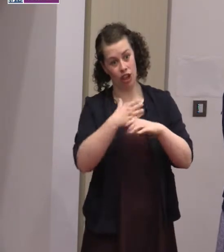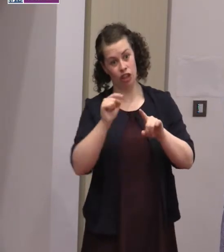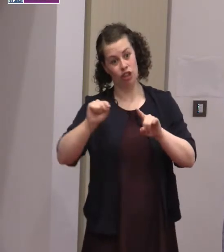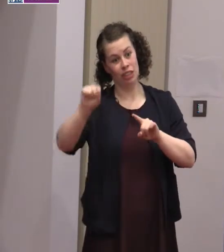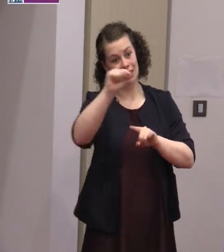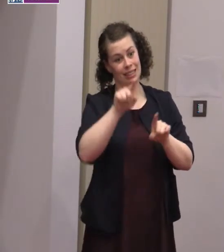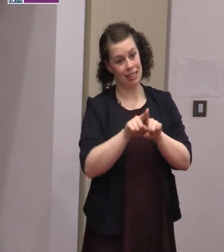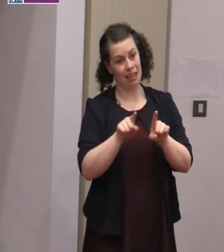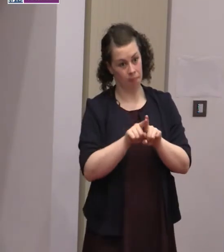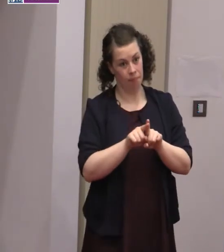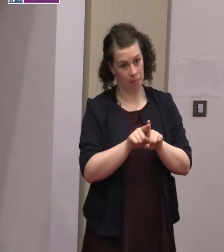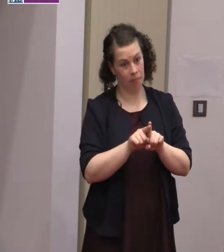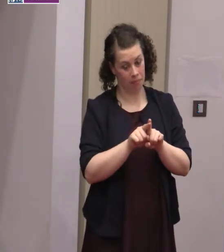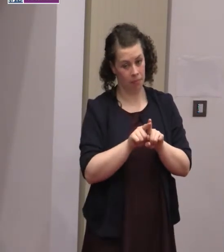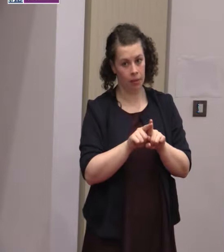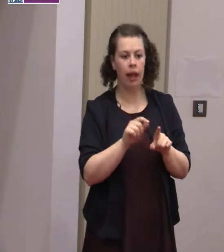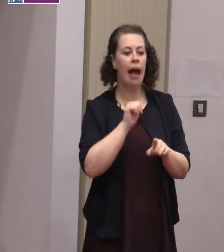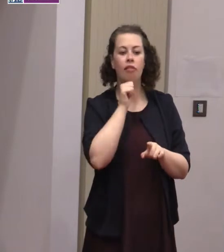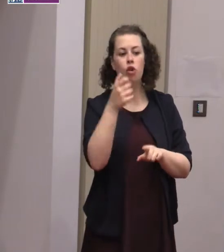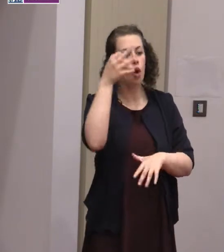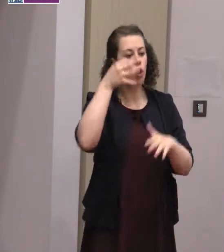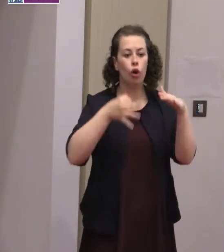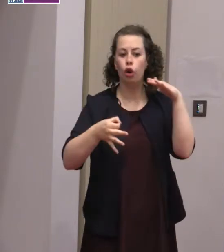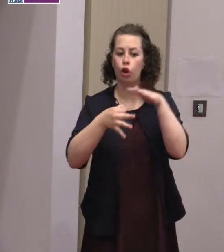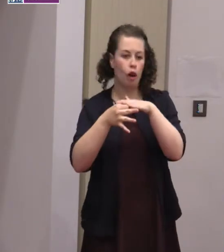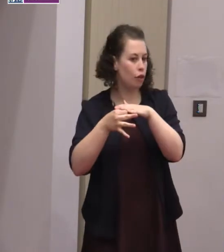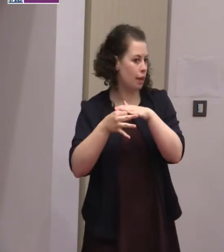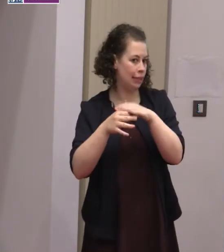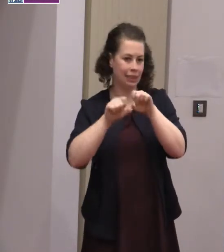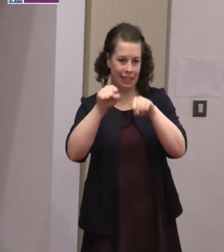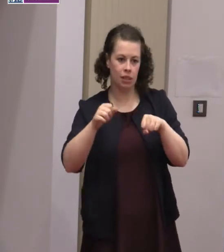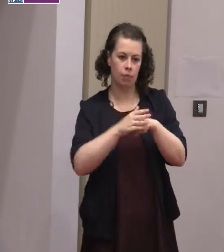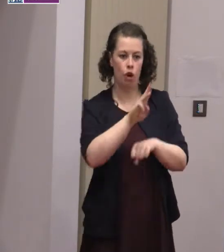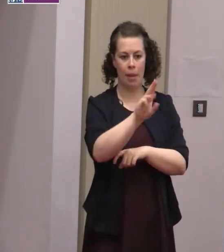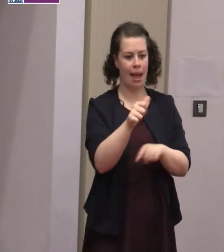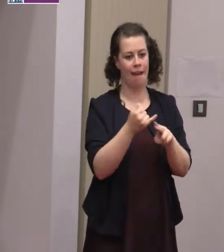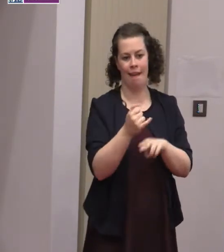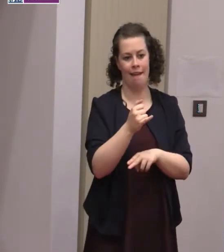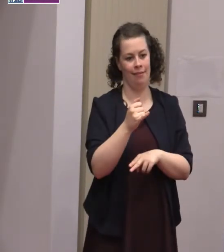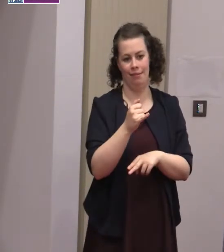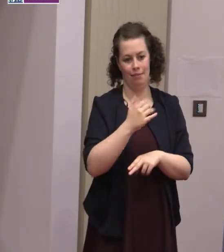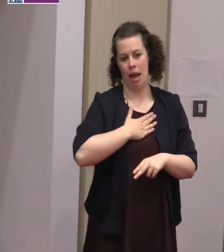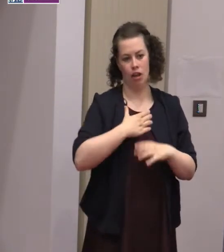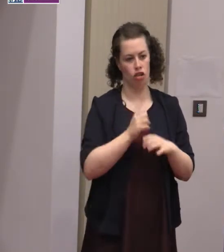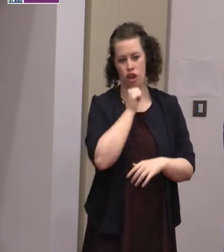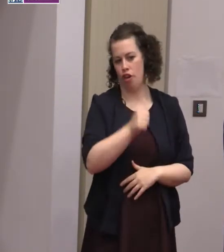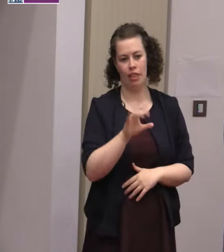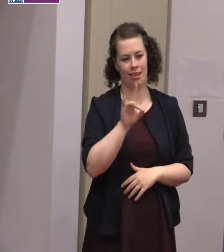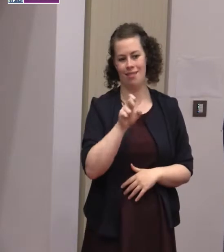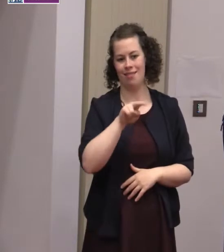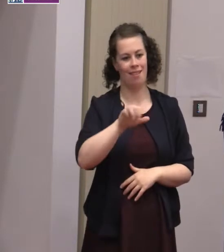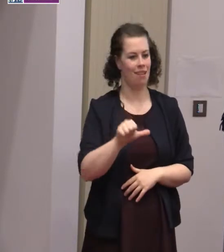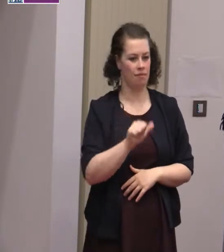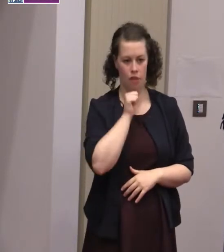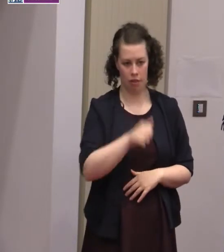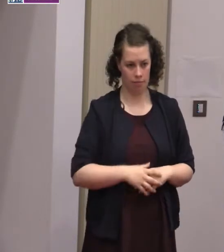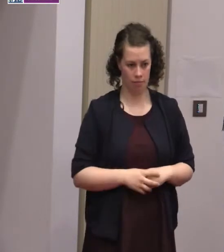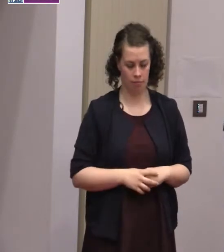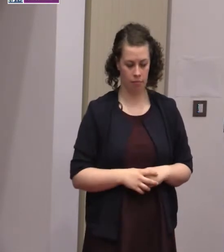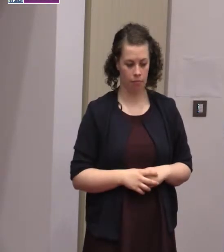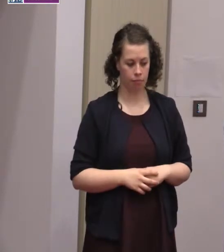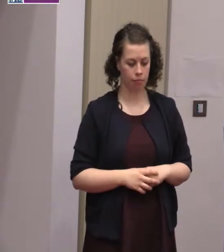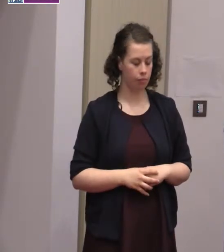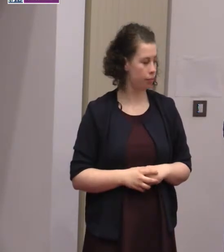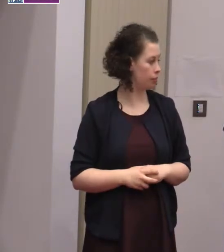is no state funded personal systems programme in Kenya.